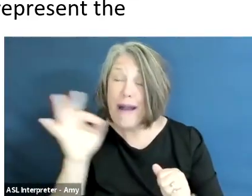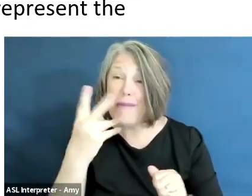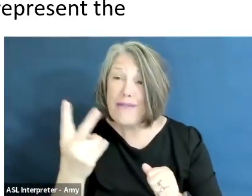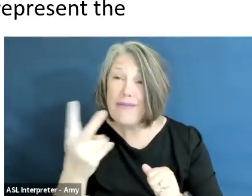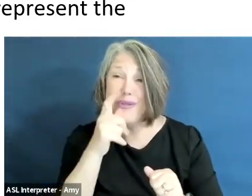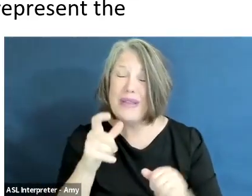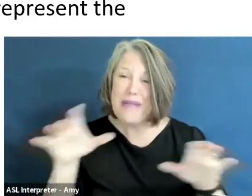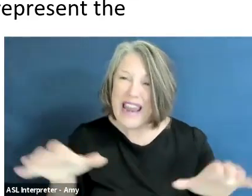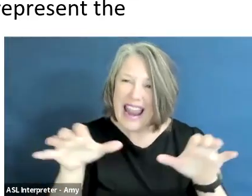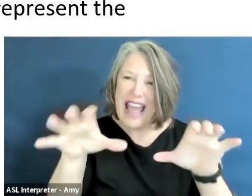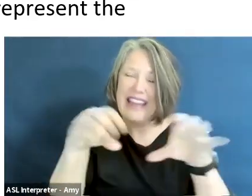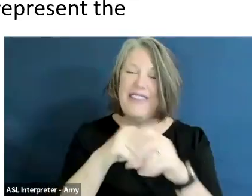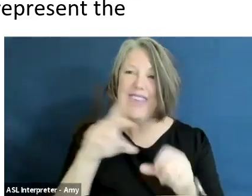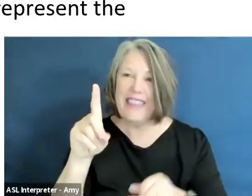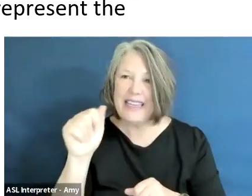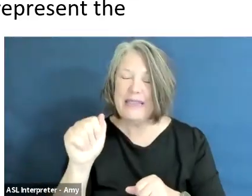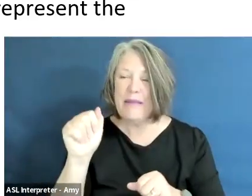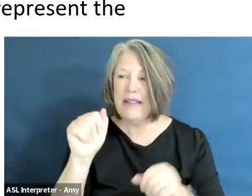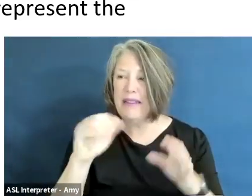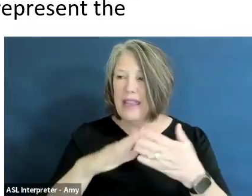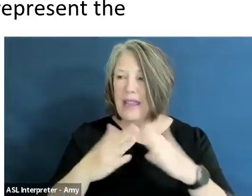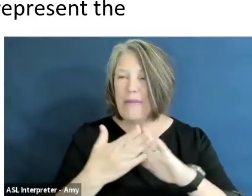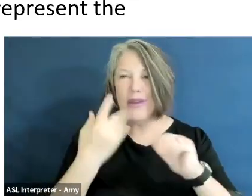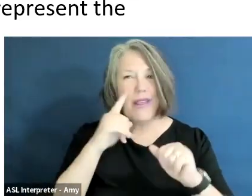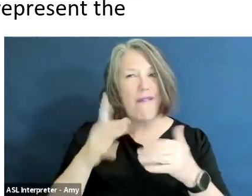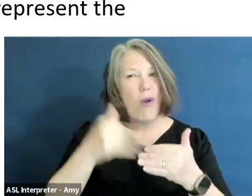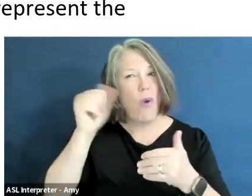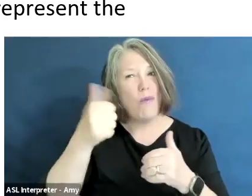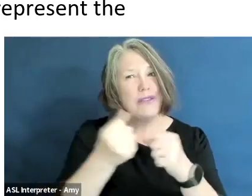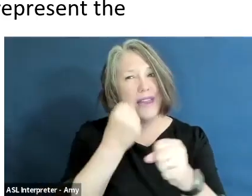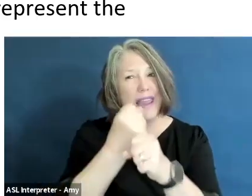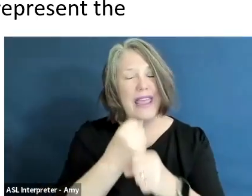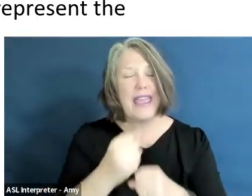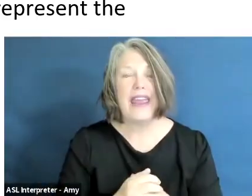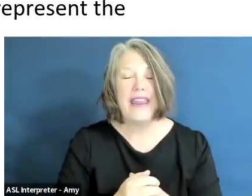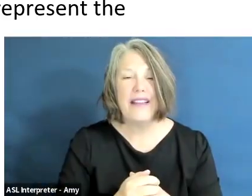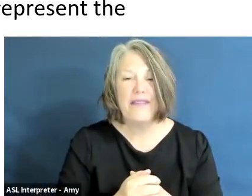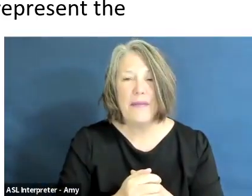active in the disability community for almost a decade in roles ranging from